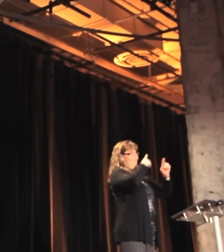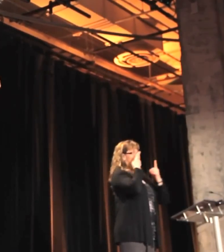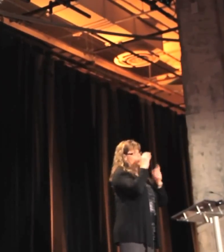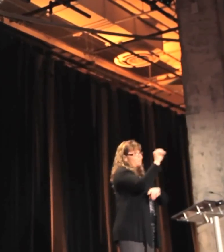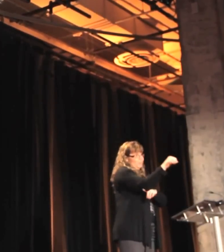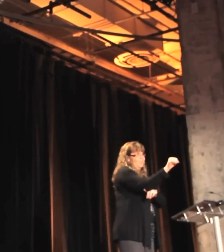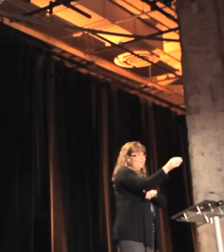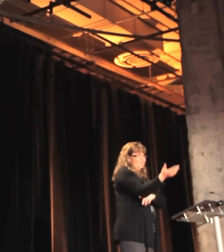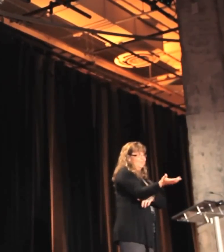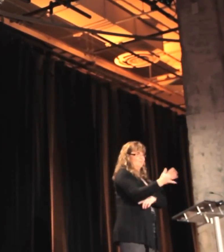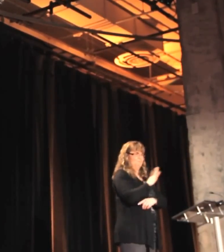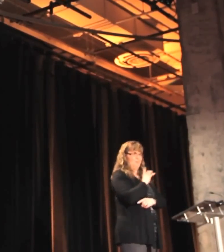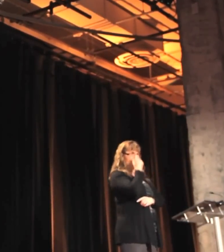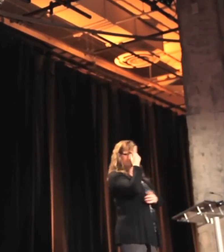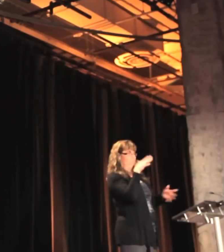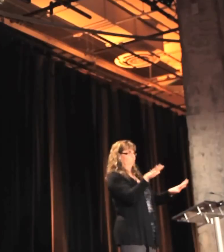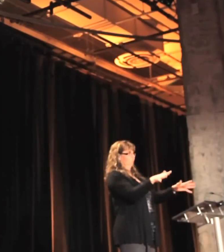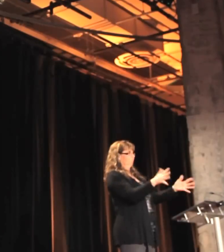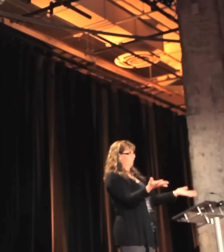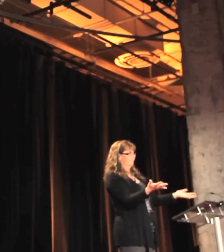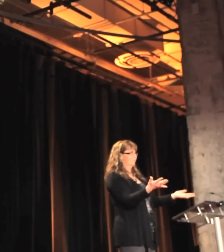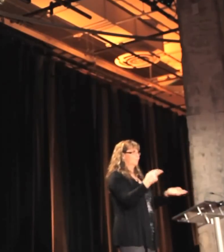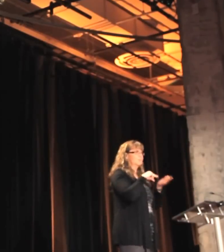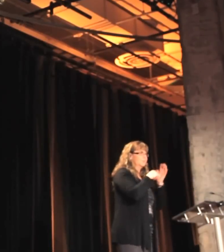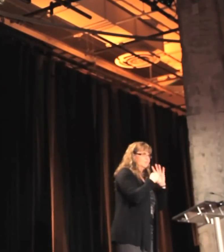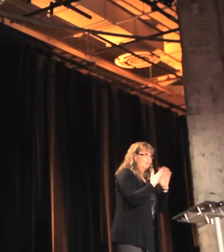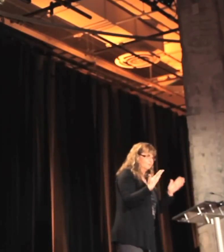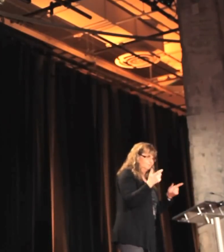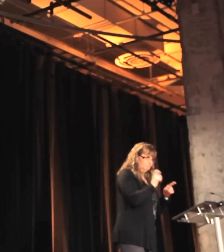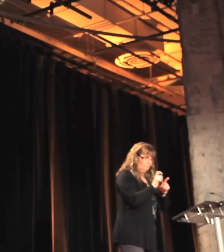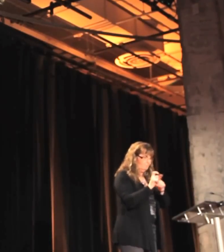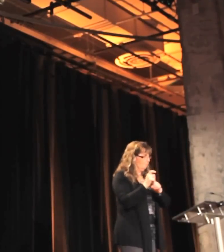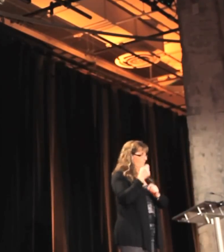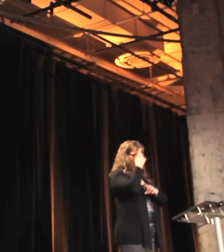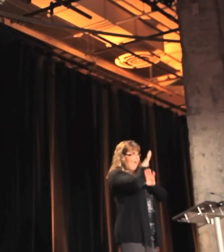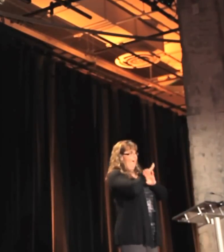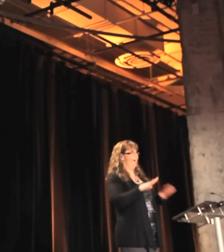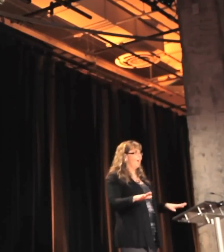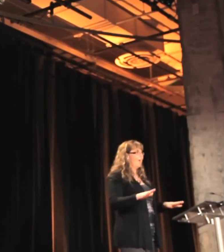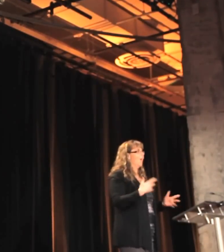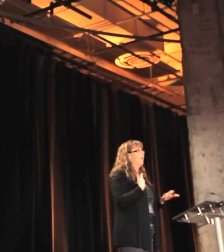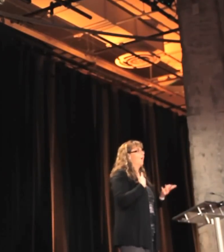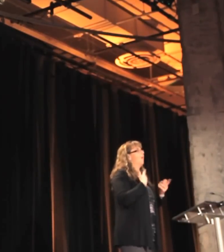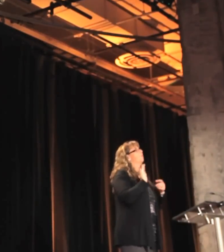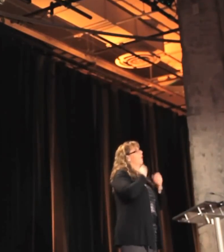...but we don't understand because we can't decode it. We can't decrypt the information.